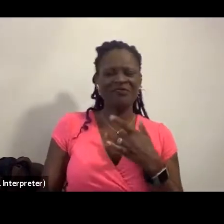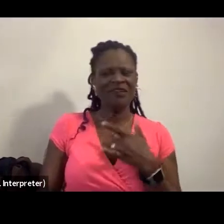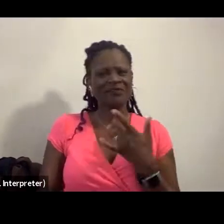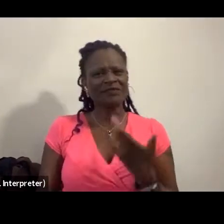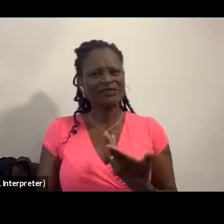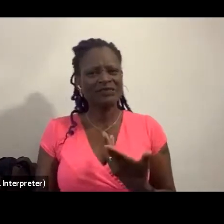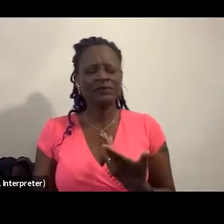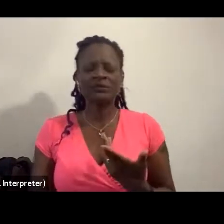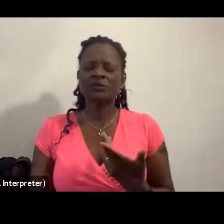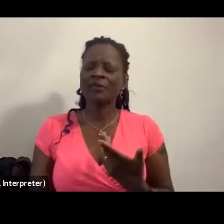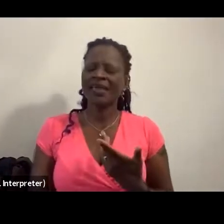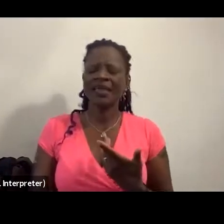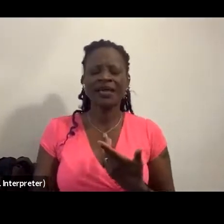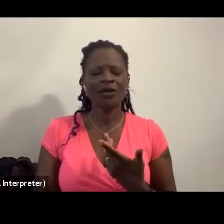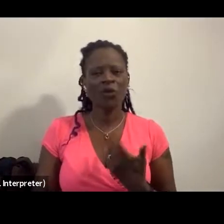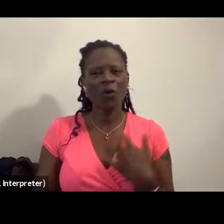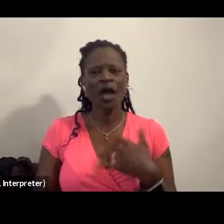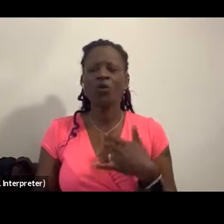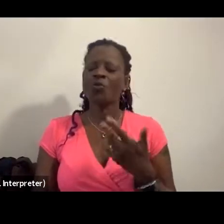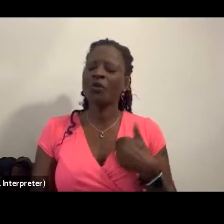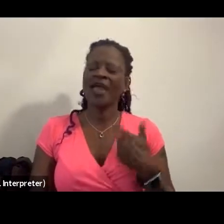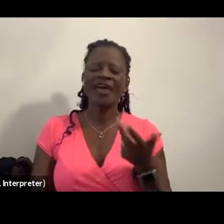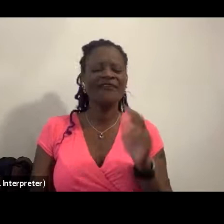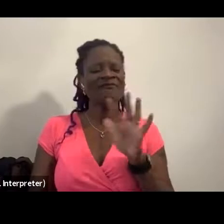percent who said they have not been vaccinated.